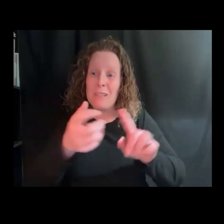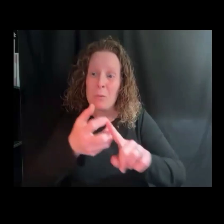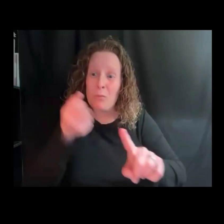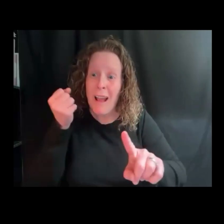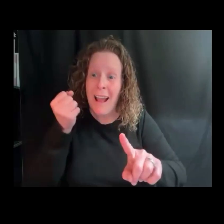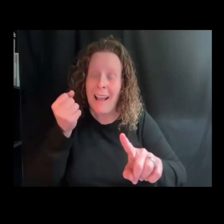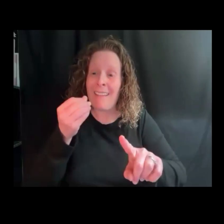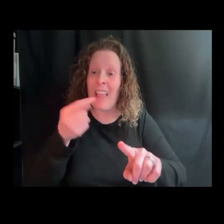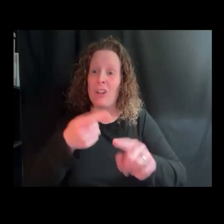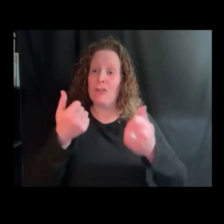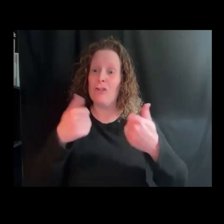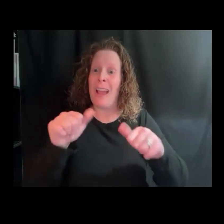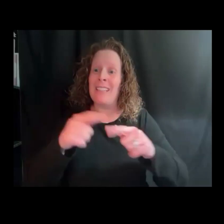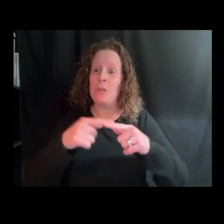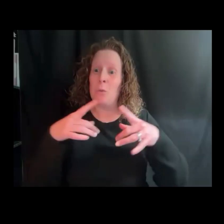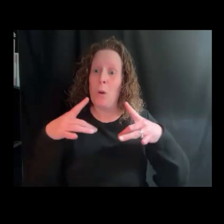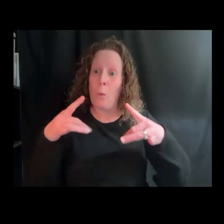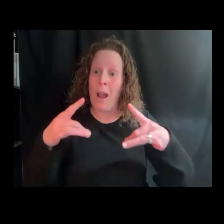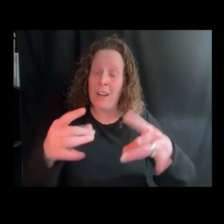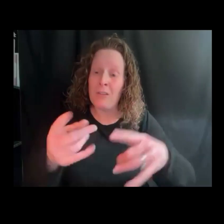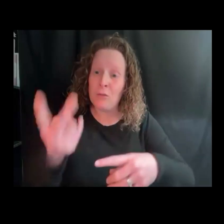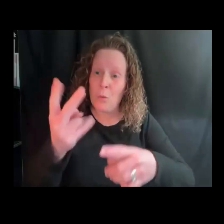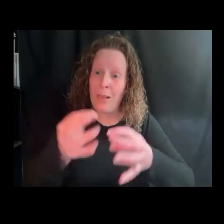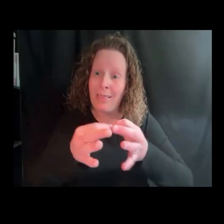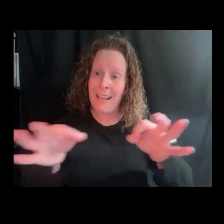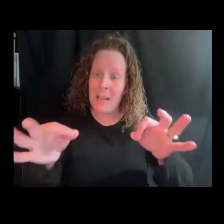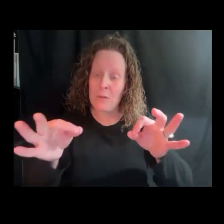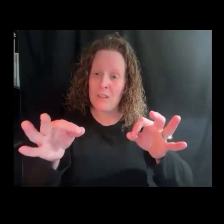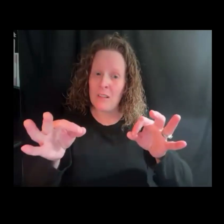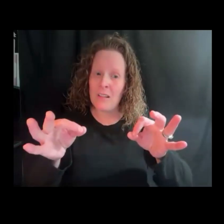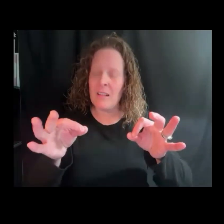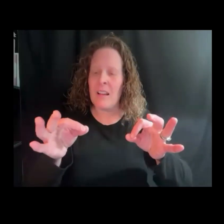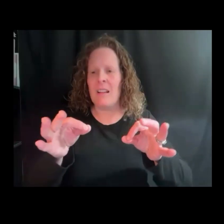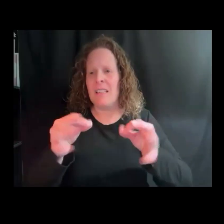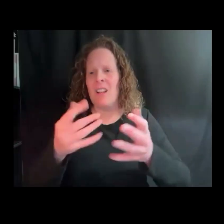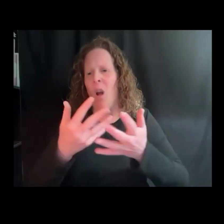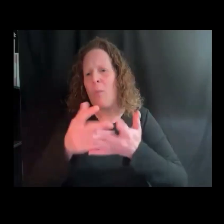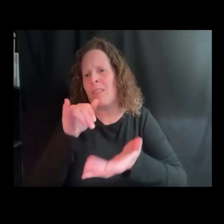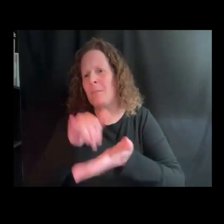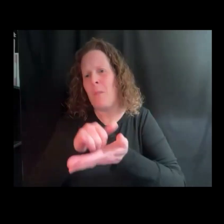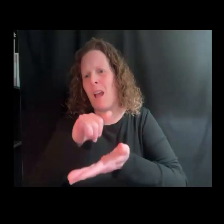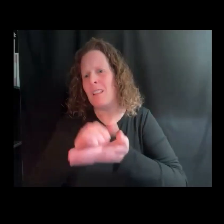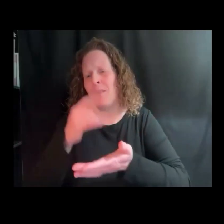the teacher is teaching. That is a deprivation right? And